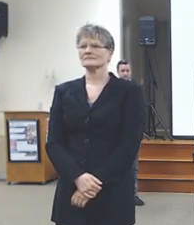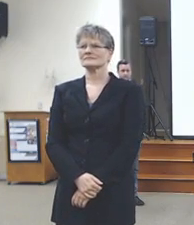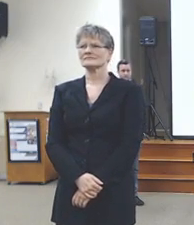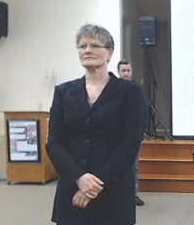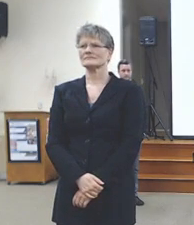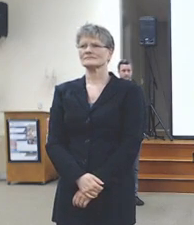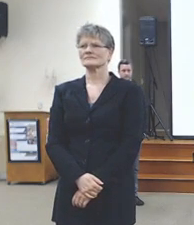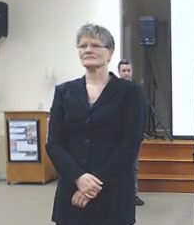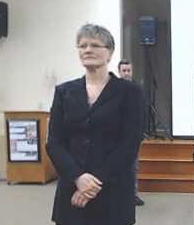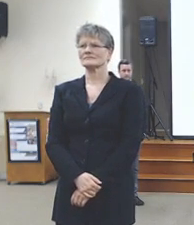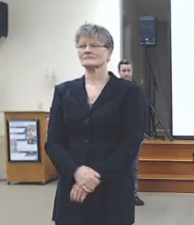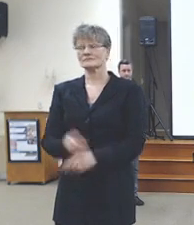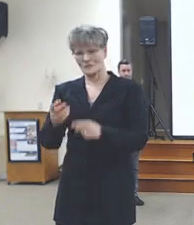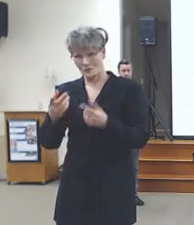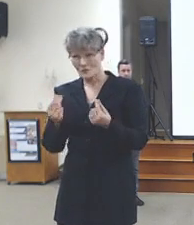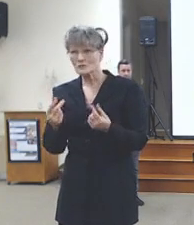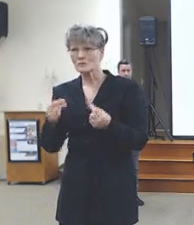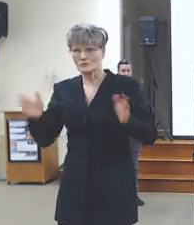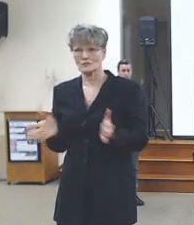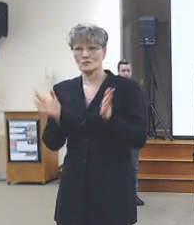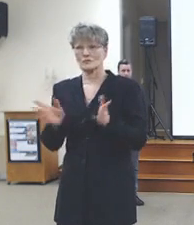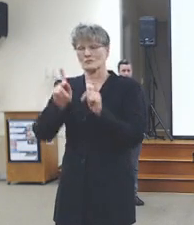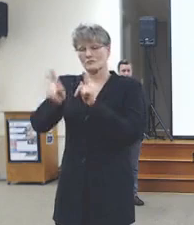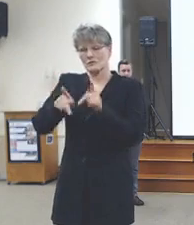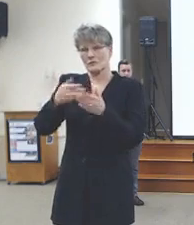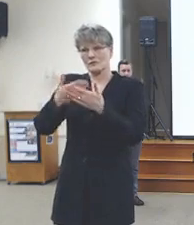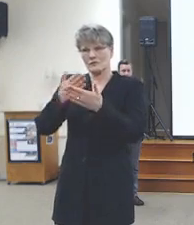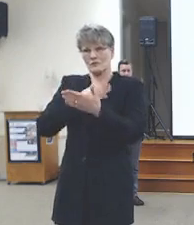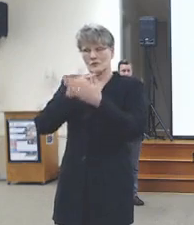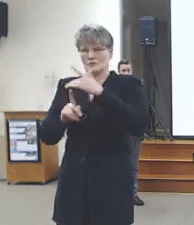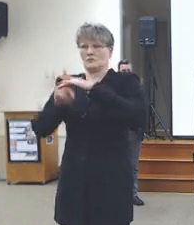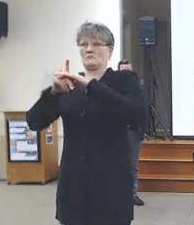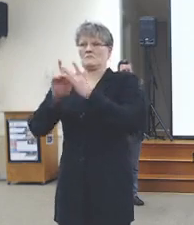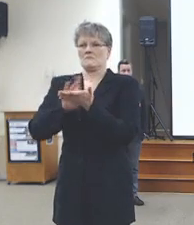We are encouraging people to make an appointment and that helps with our social distancing